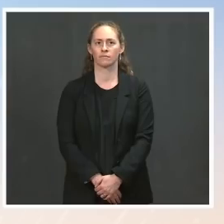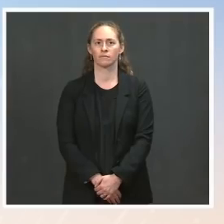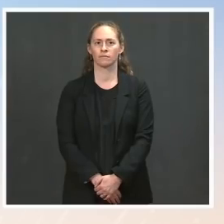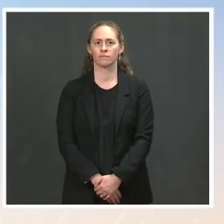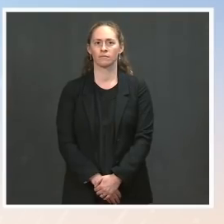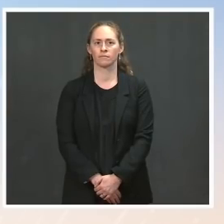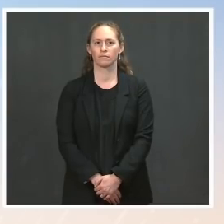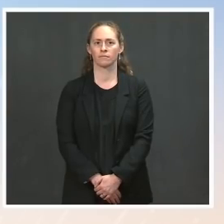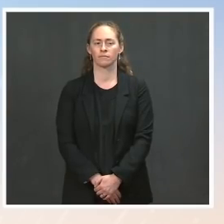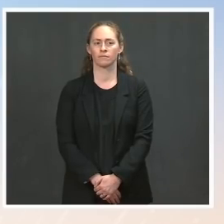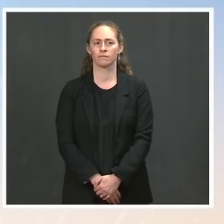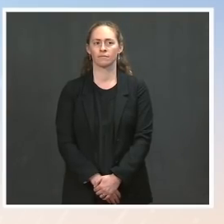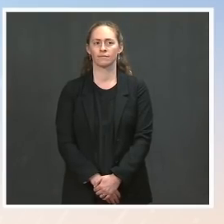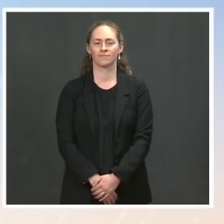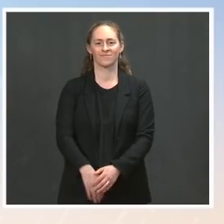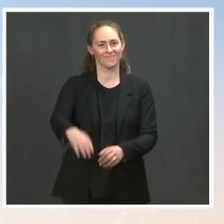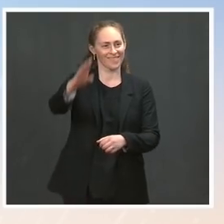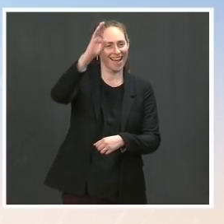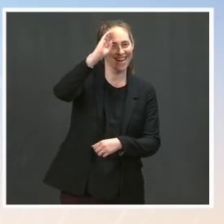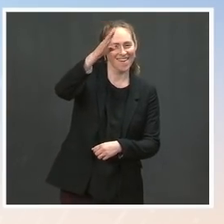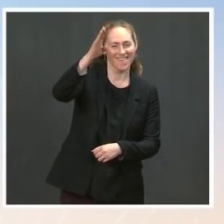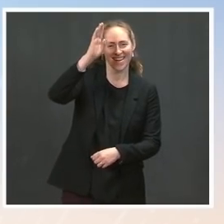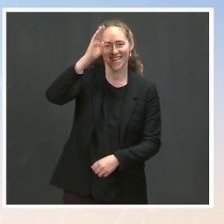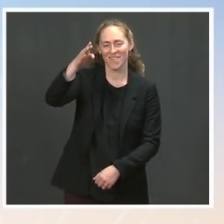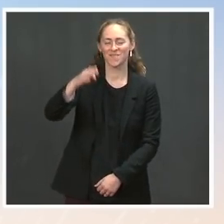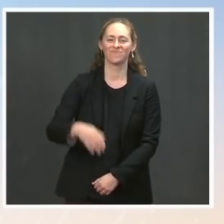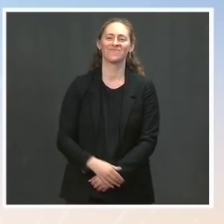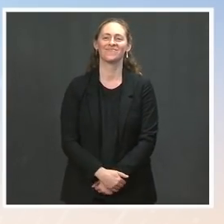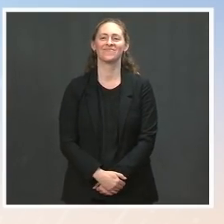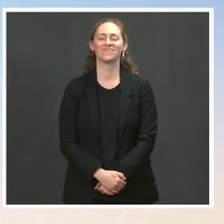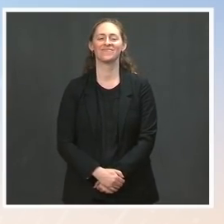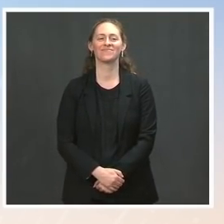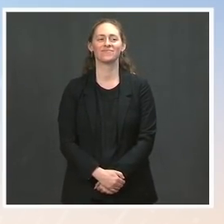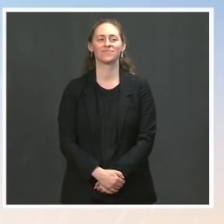Ms. Psaki: Hello, everyone. Okay, happy Monday.